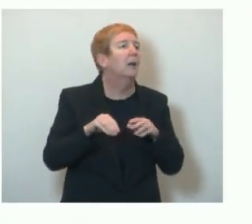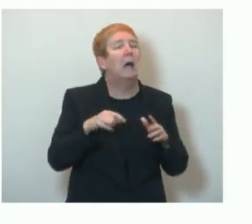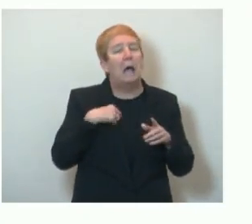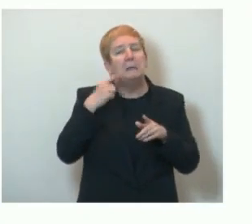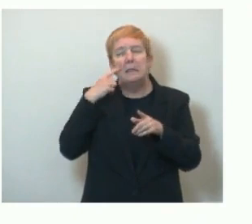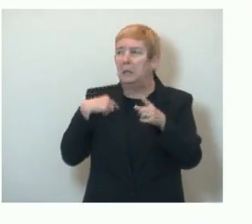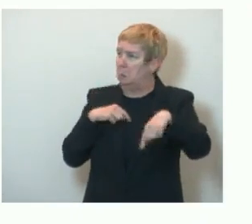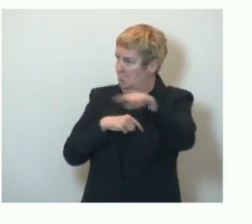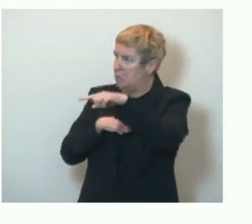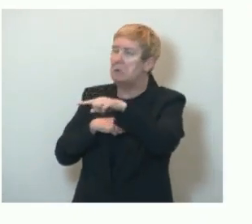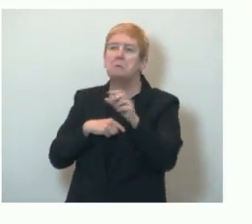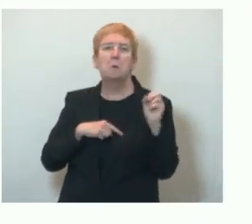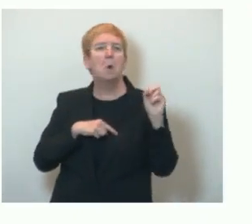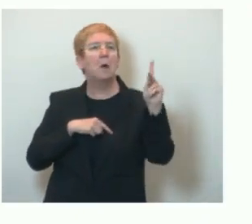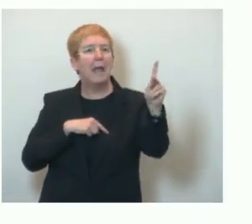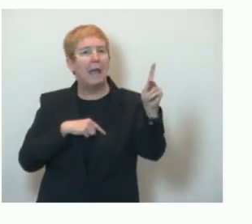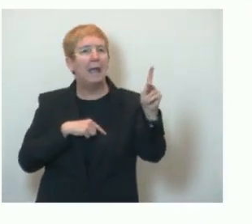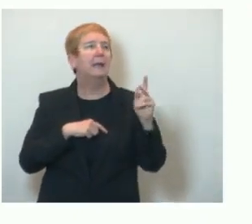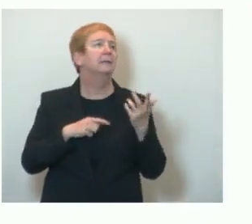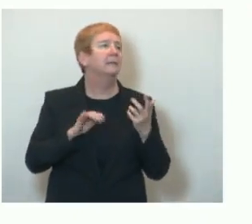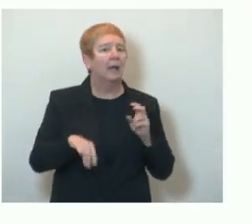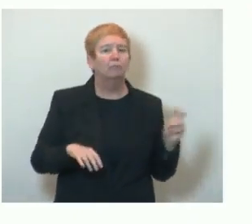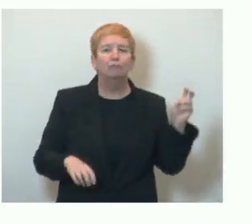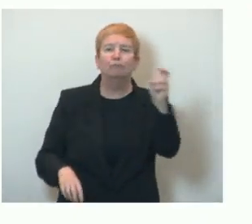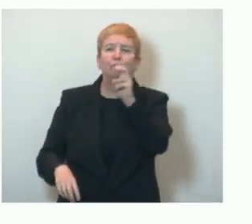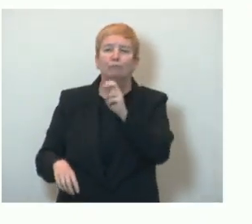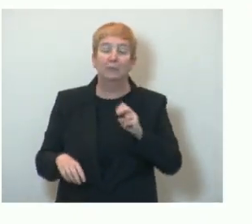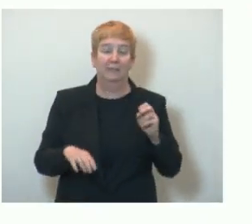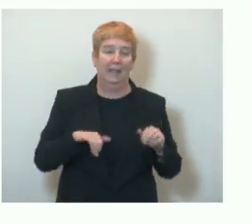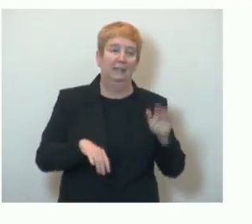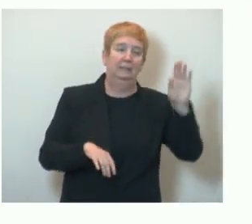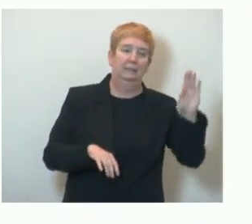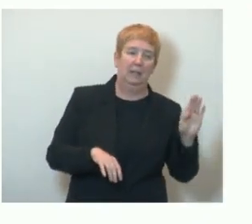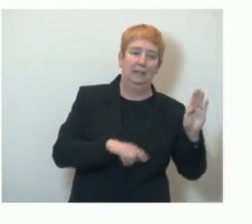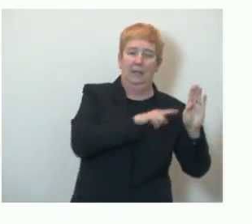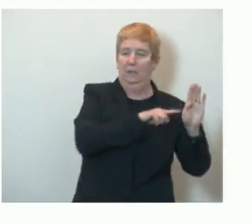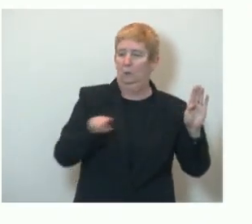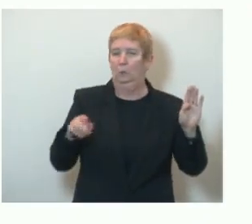NOW THE NEXT SLIDE IS THE MOBILITY DATA AND WE’RE STILL DOING WELL.